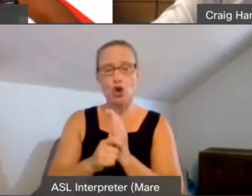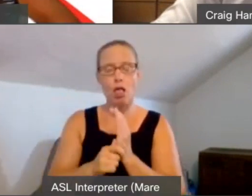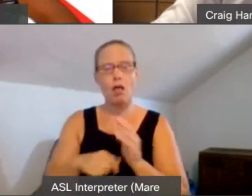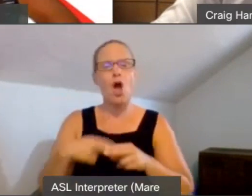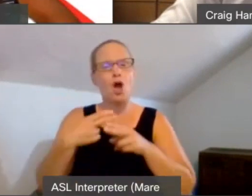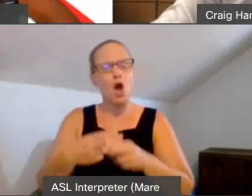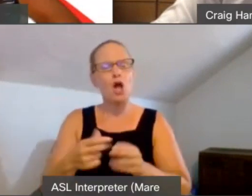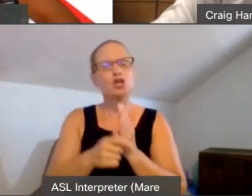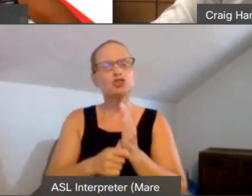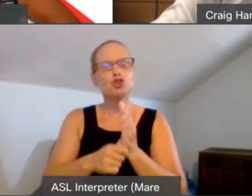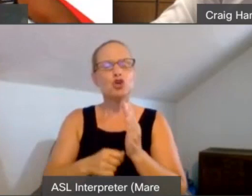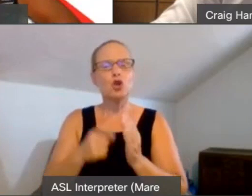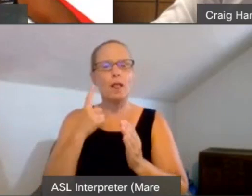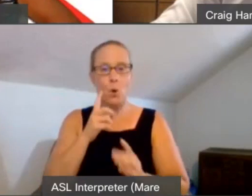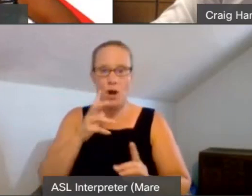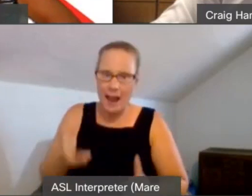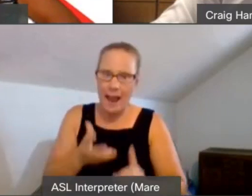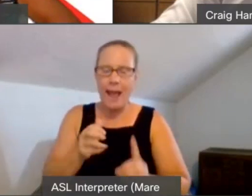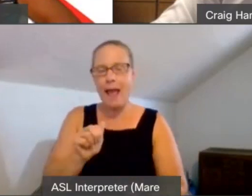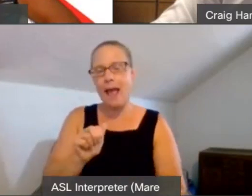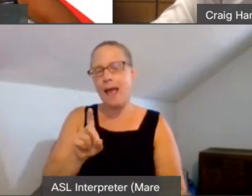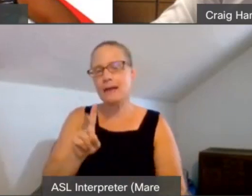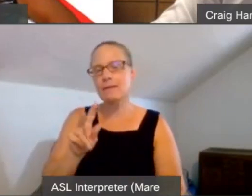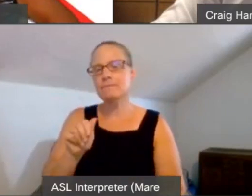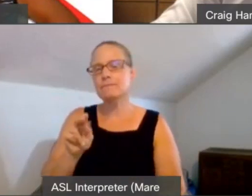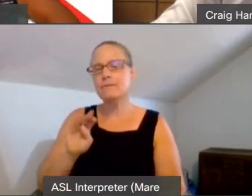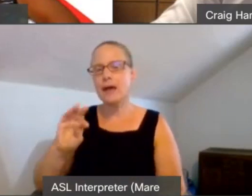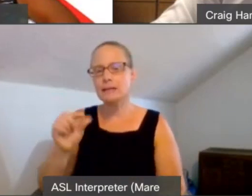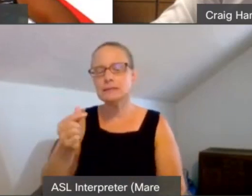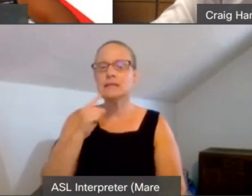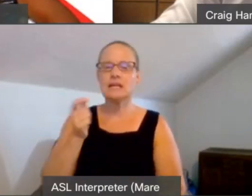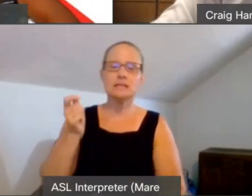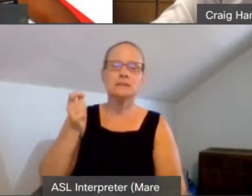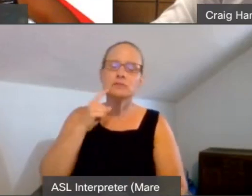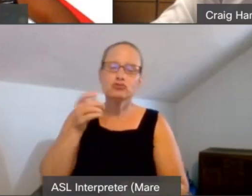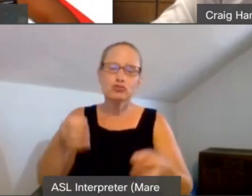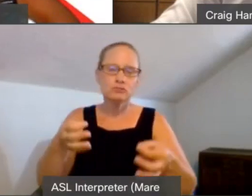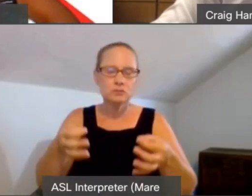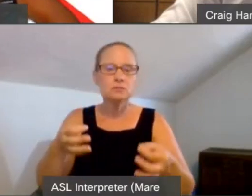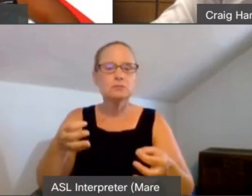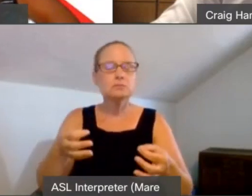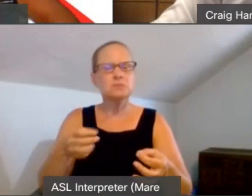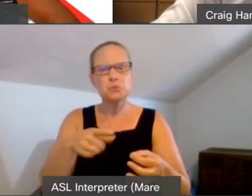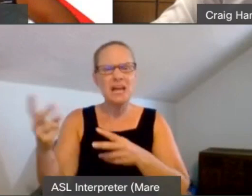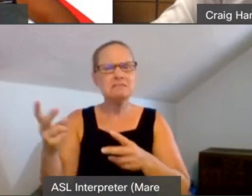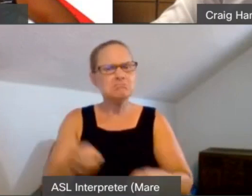It's published by NADCP and you can download it for free. Journal for Advancing Justice and in our most recent issue,